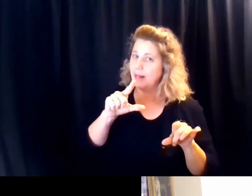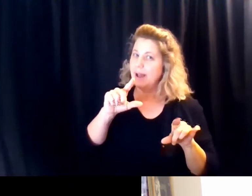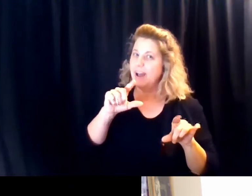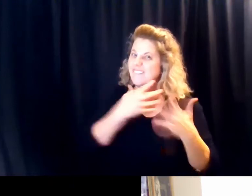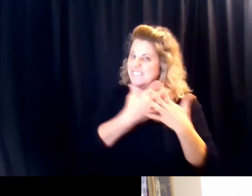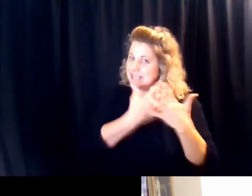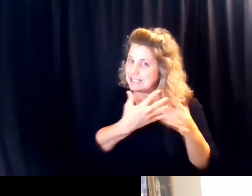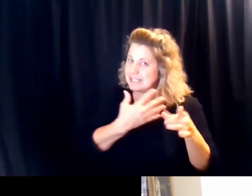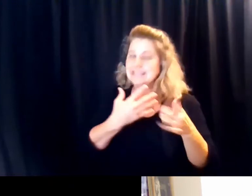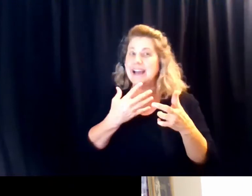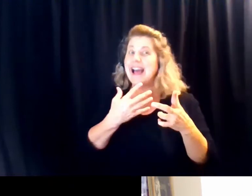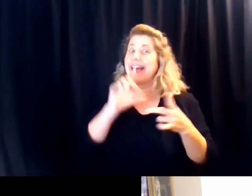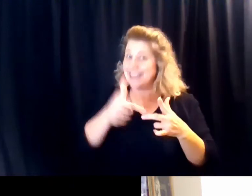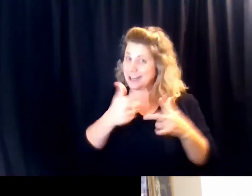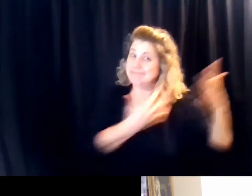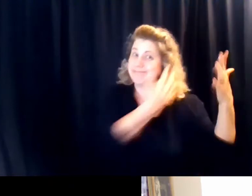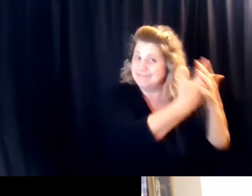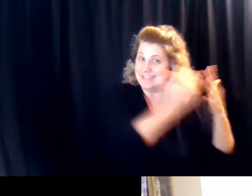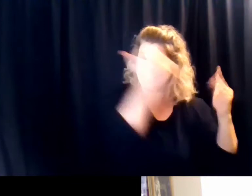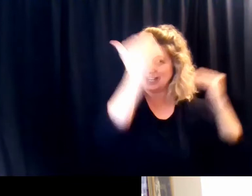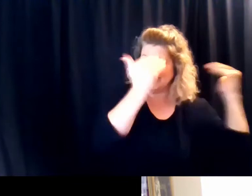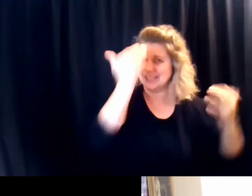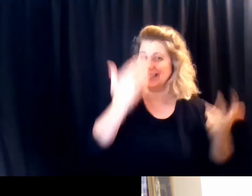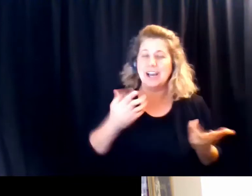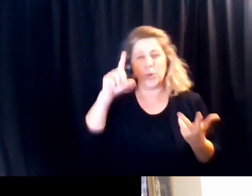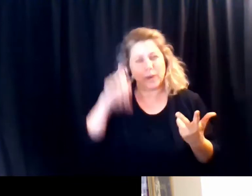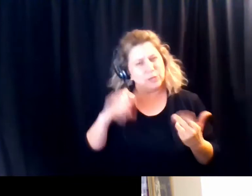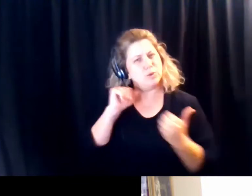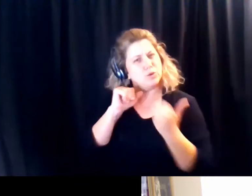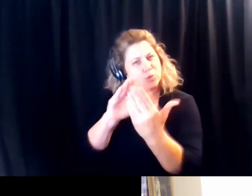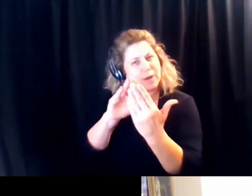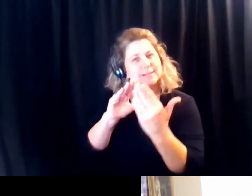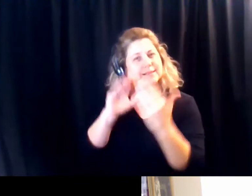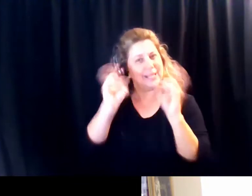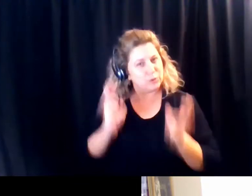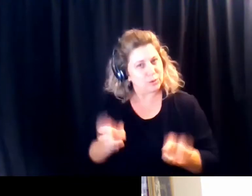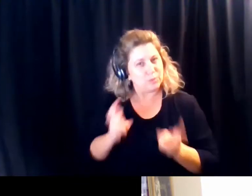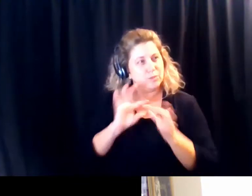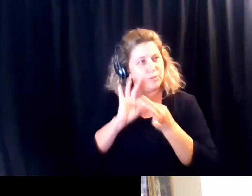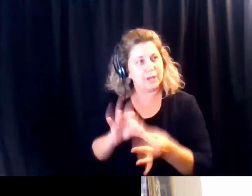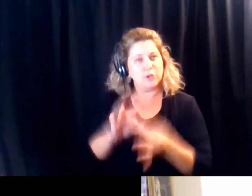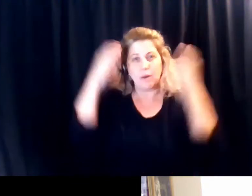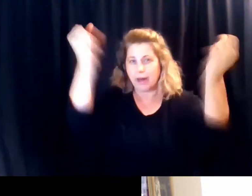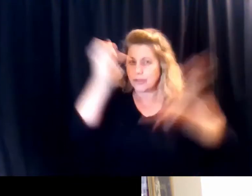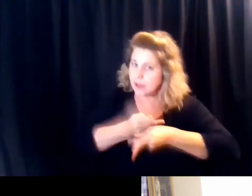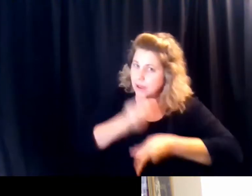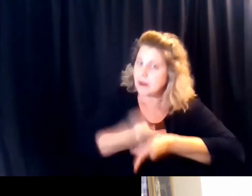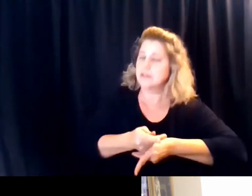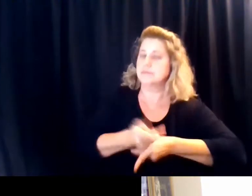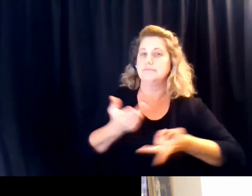Heather Dibblee: Are more universal design and I having to really like push that I need it for a certain reason because as you